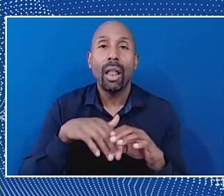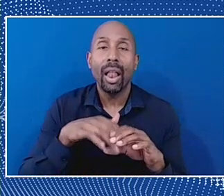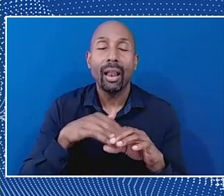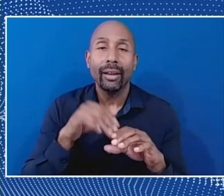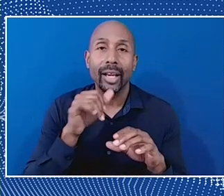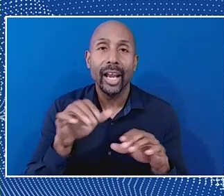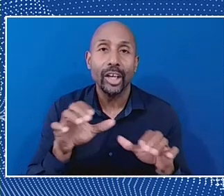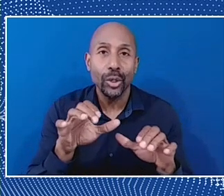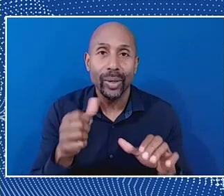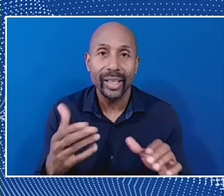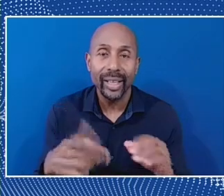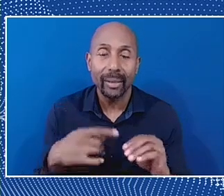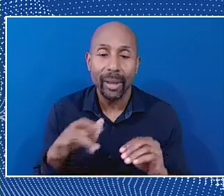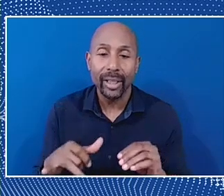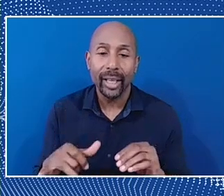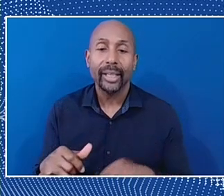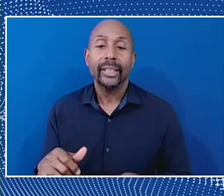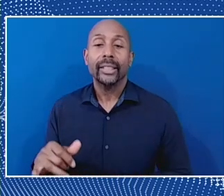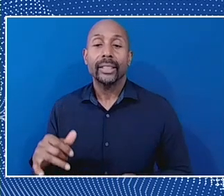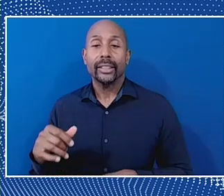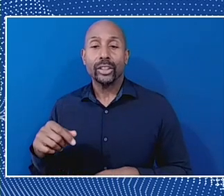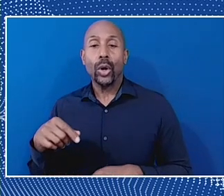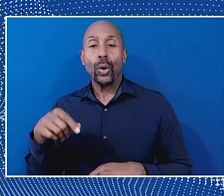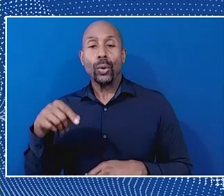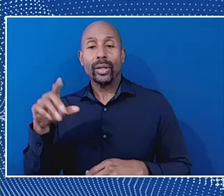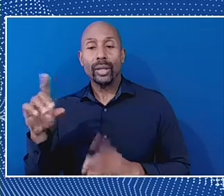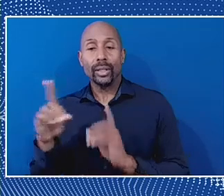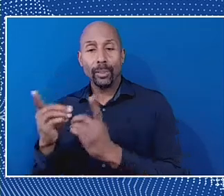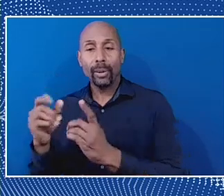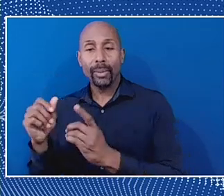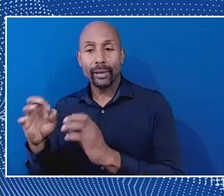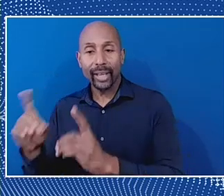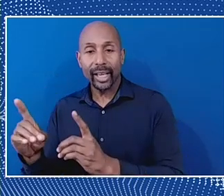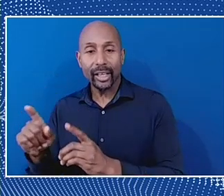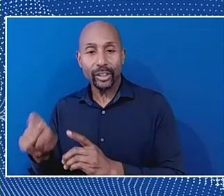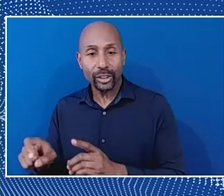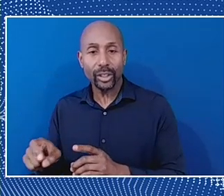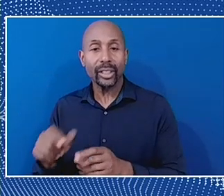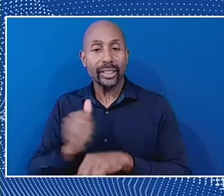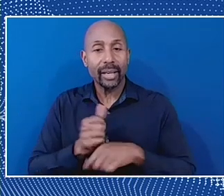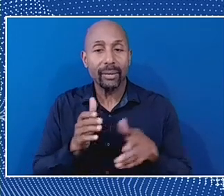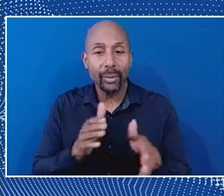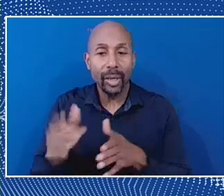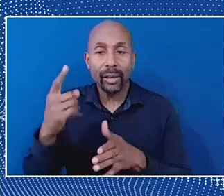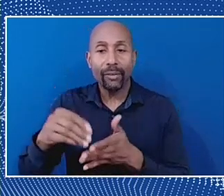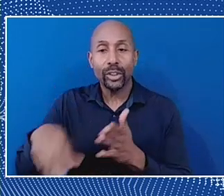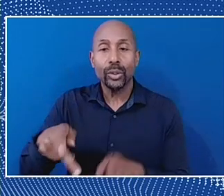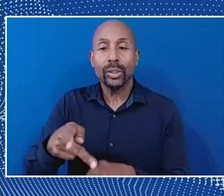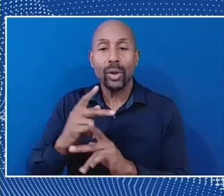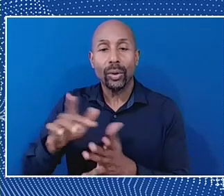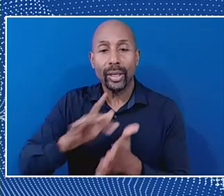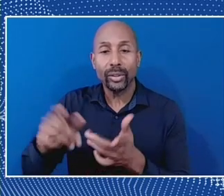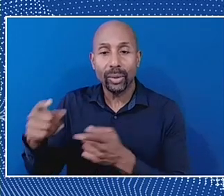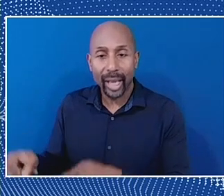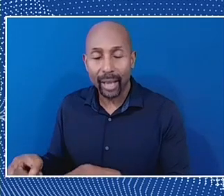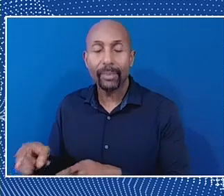societal stakeholders. We are not just the foundation of our country's success, we are the reinforcing pillars that will let you know about this